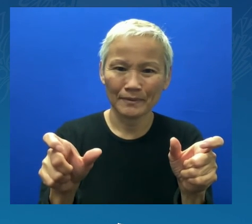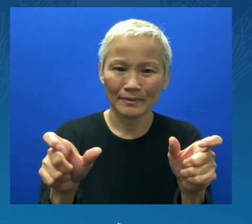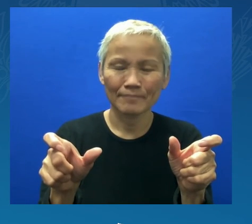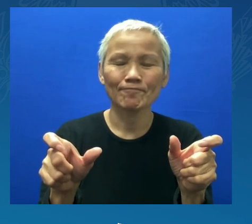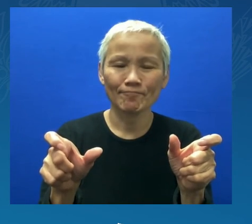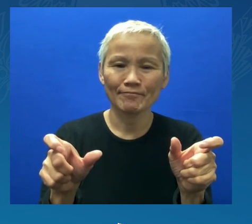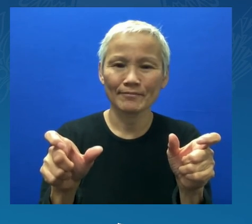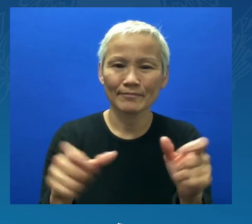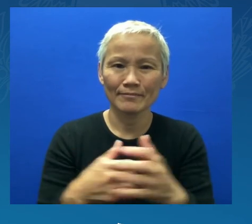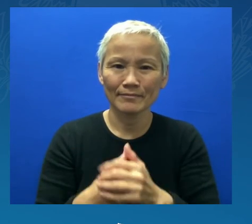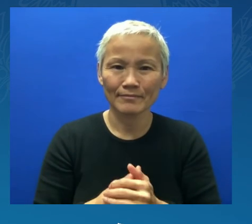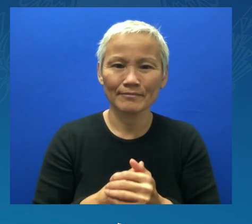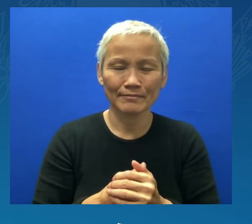It is also extremely fragile.